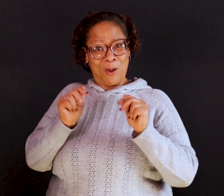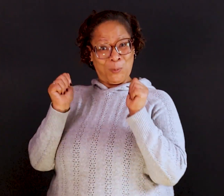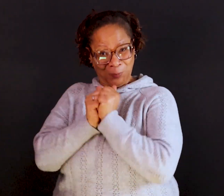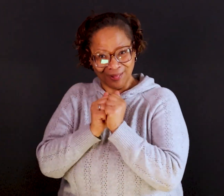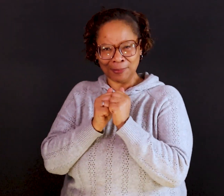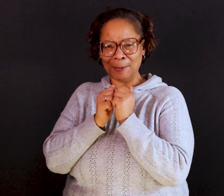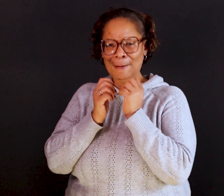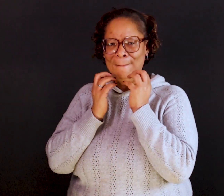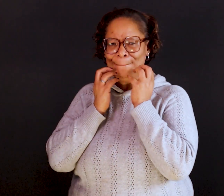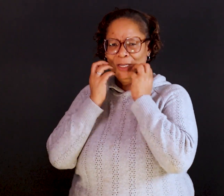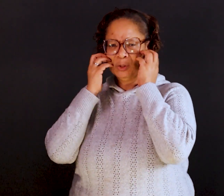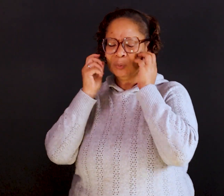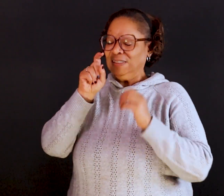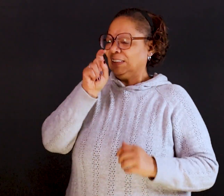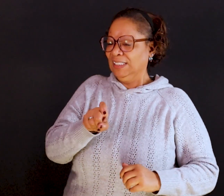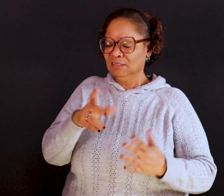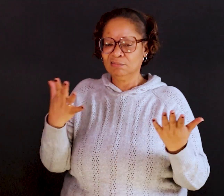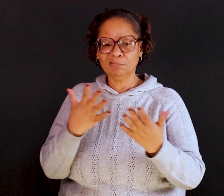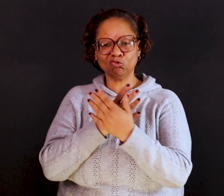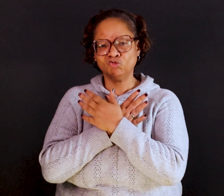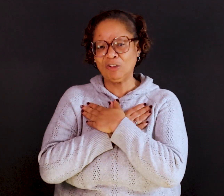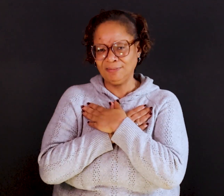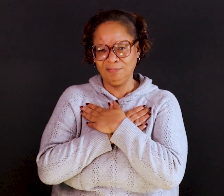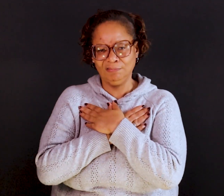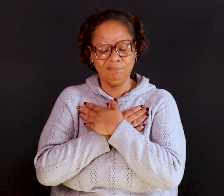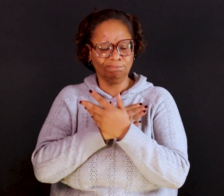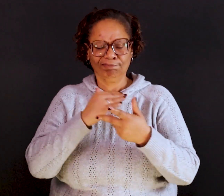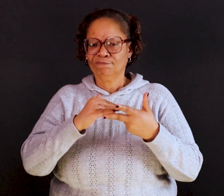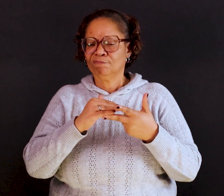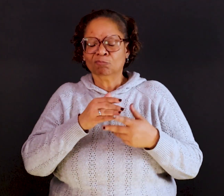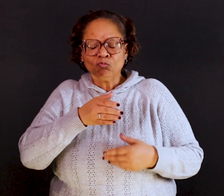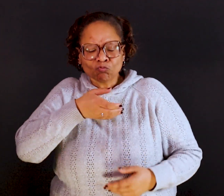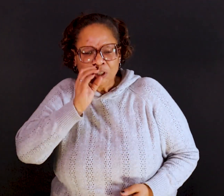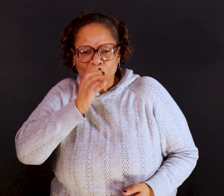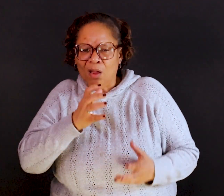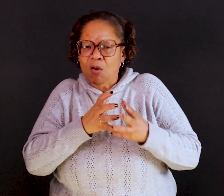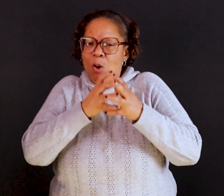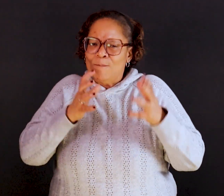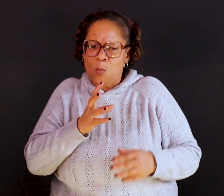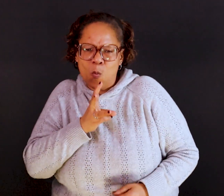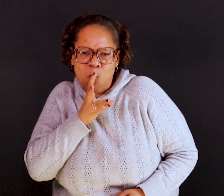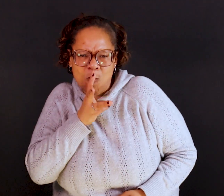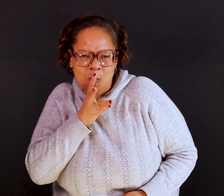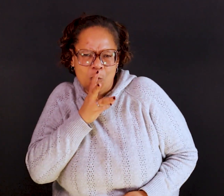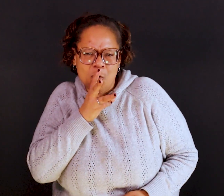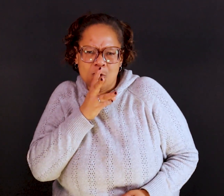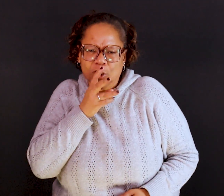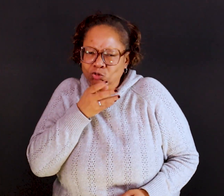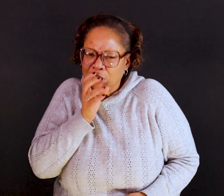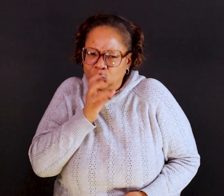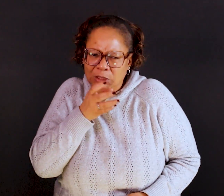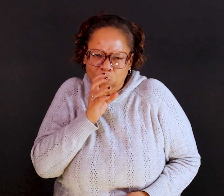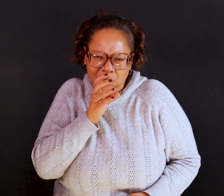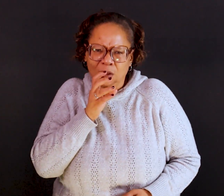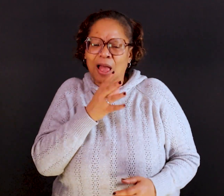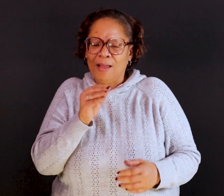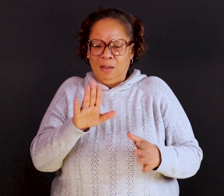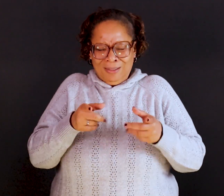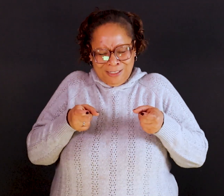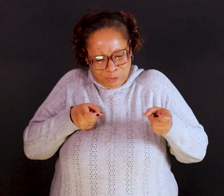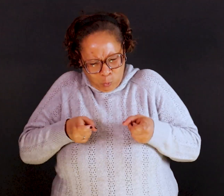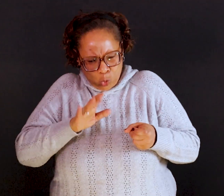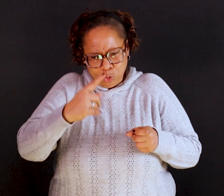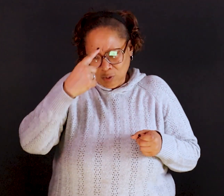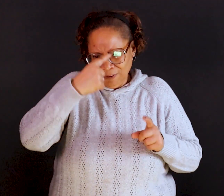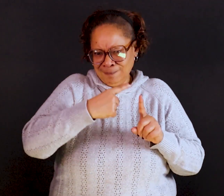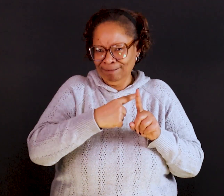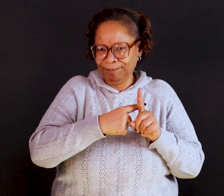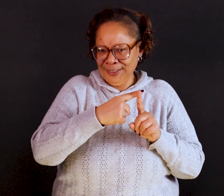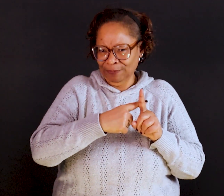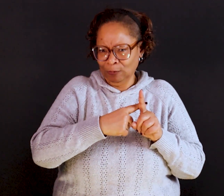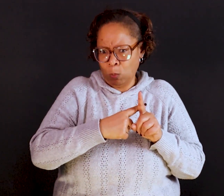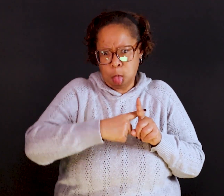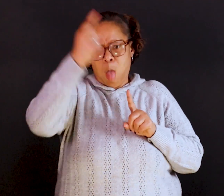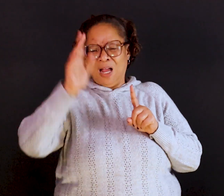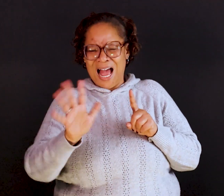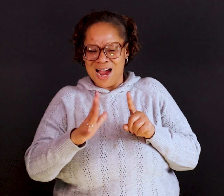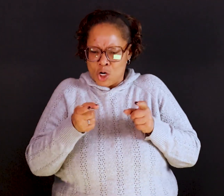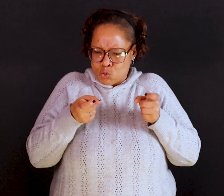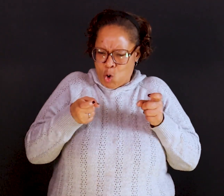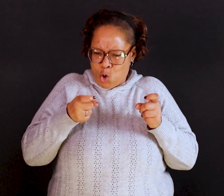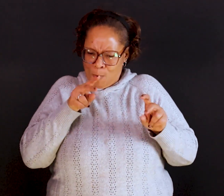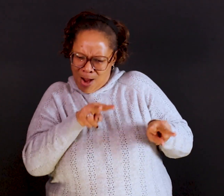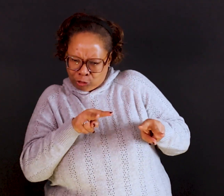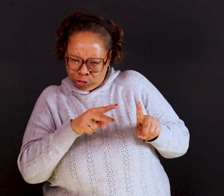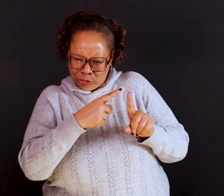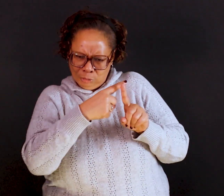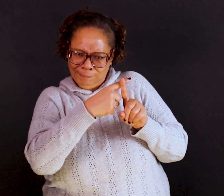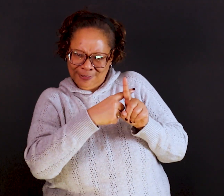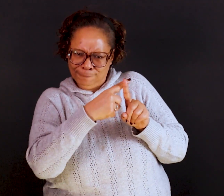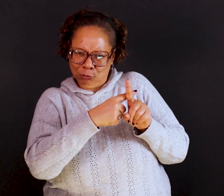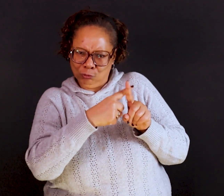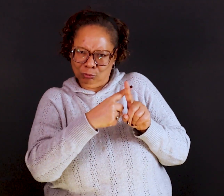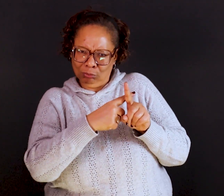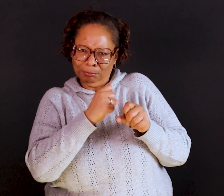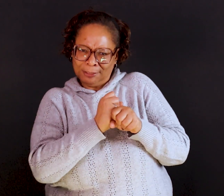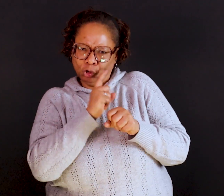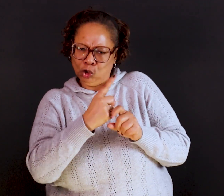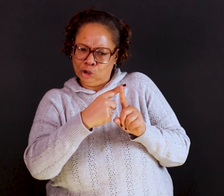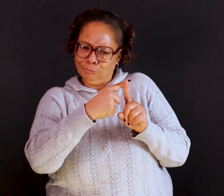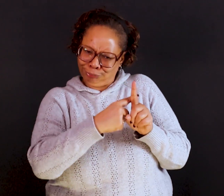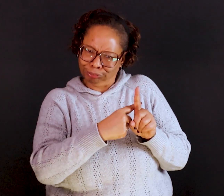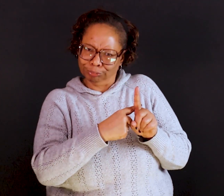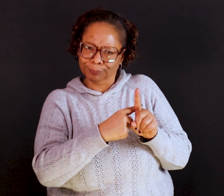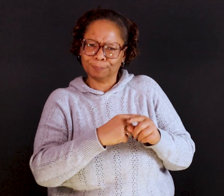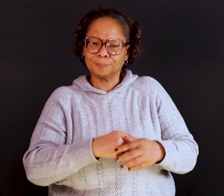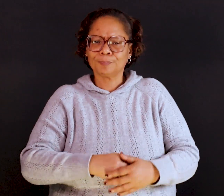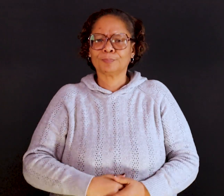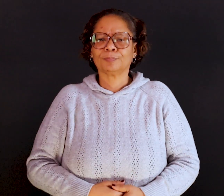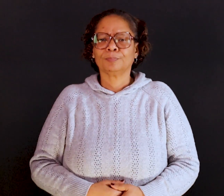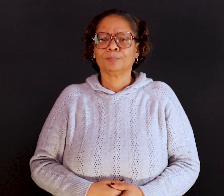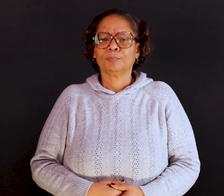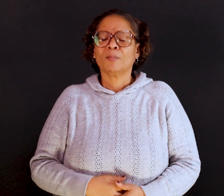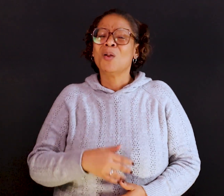People with measles need bed rest, fluids and control of fever.